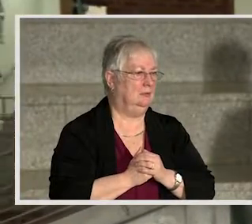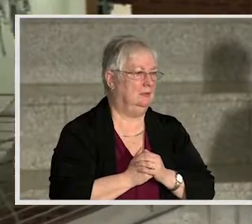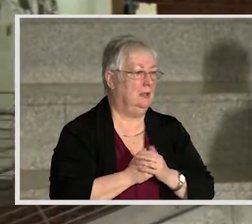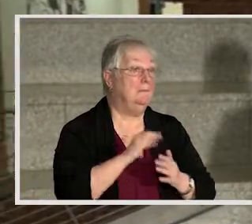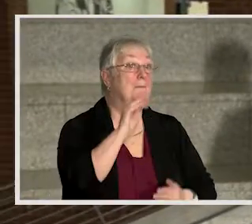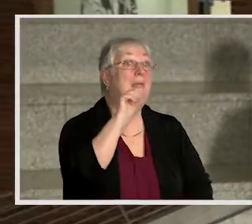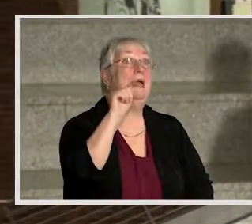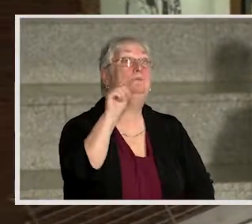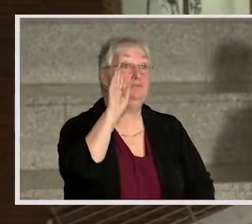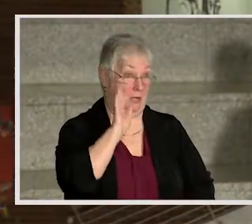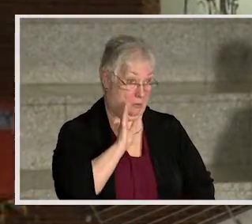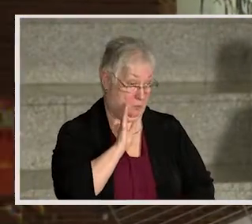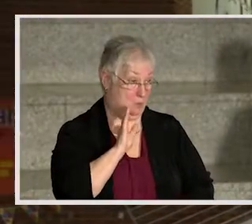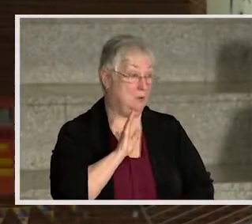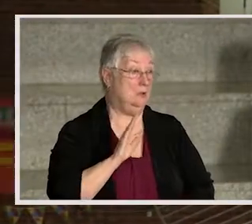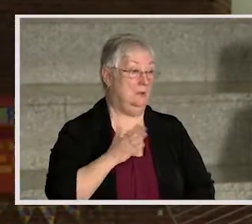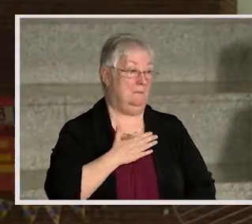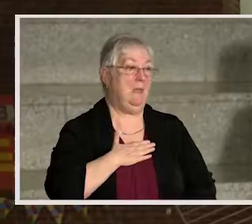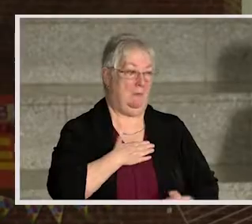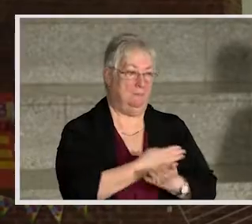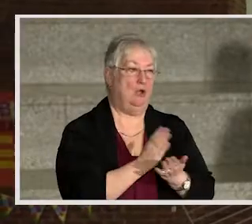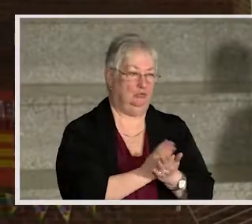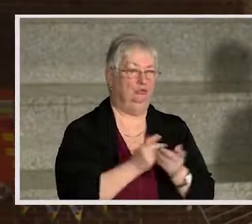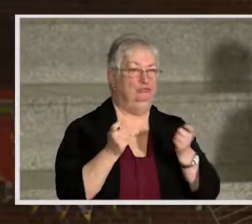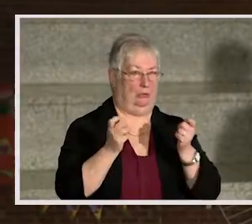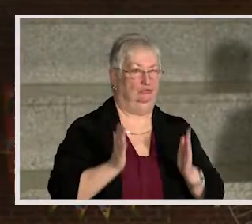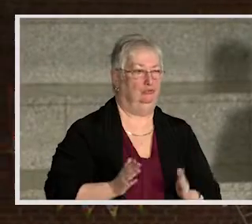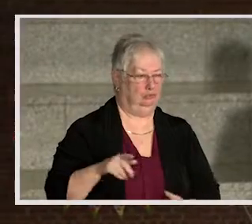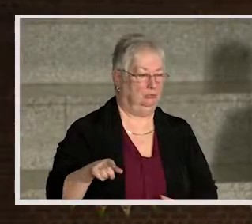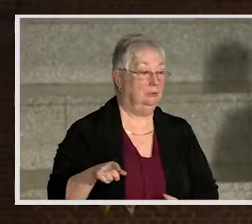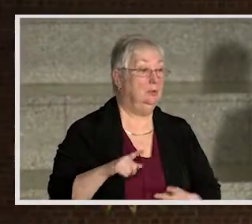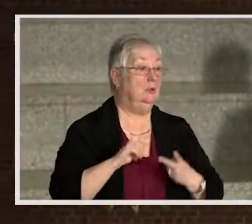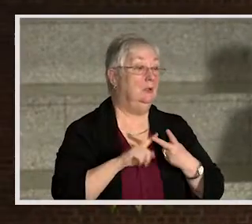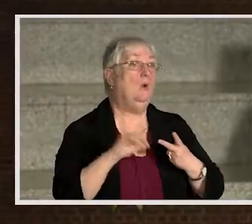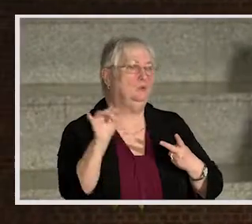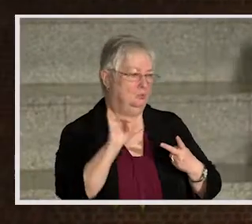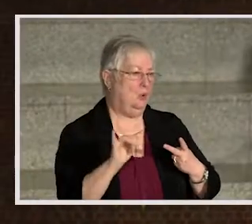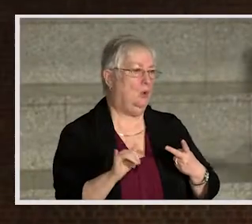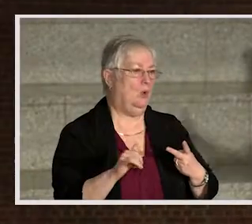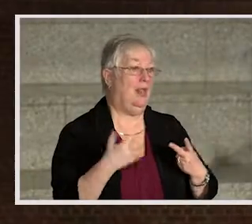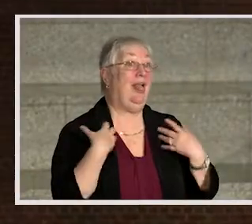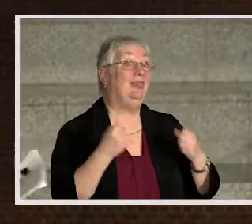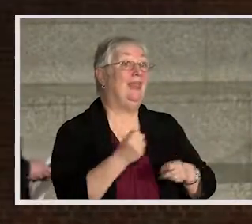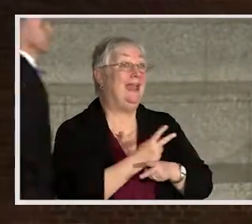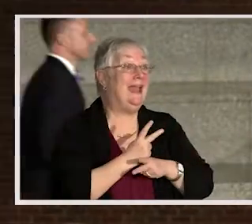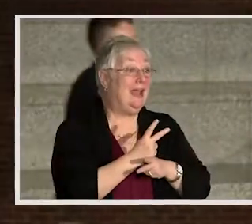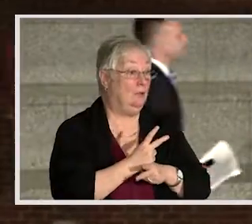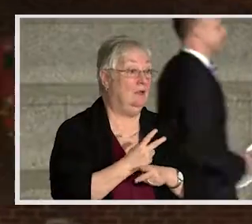RUNS OUR DEPARTMENT OF HEALTHCARE FINANCE, WILL BE SPEAKING TO YOU NOW.